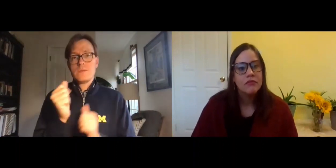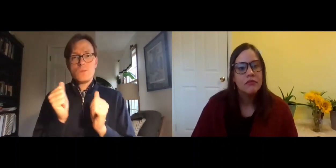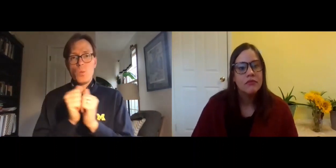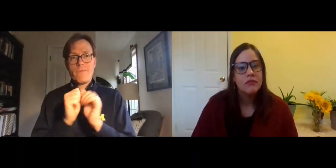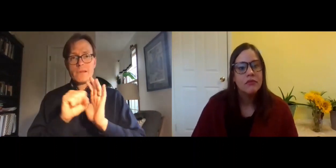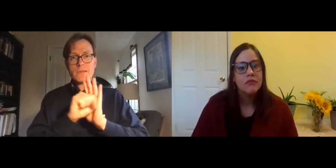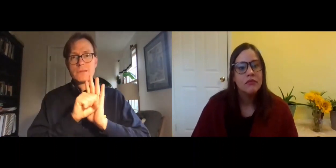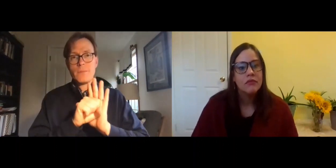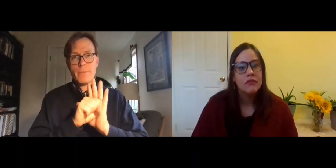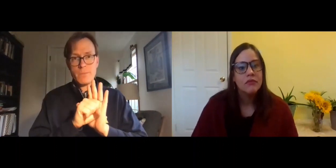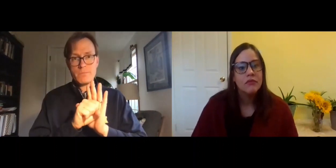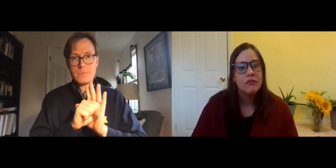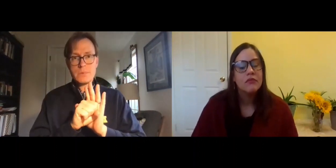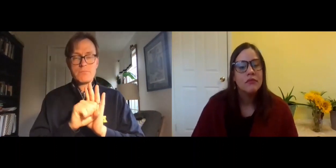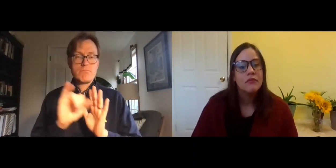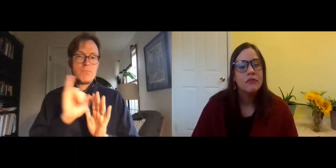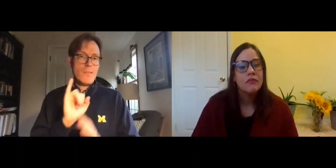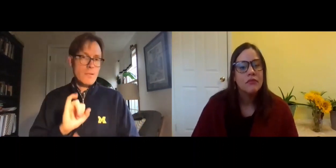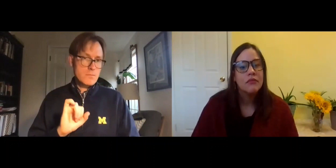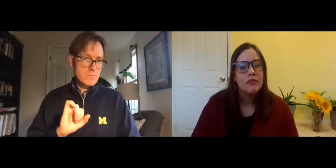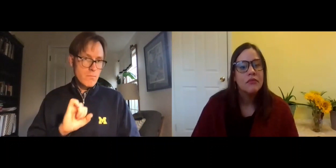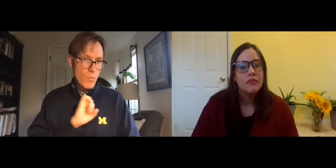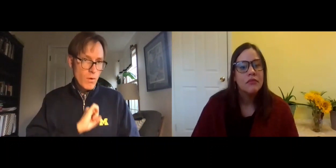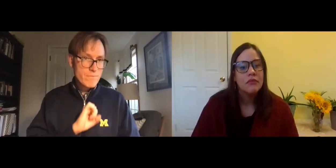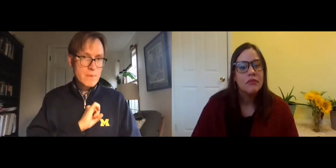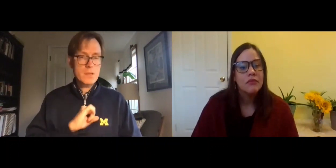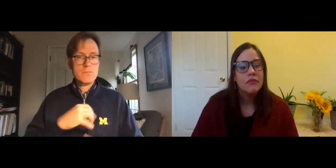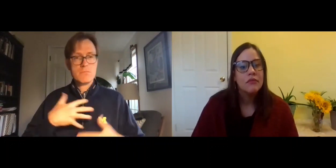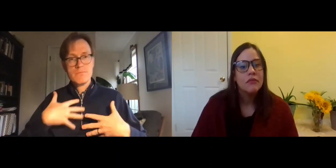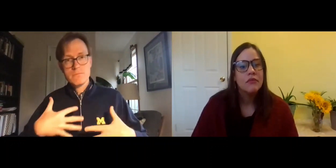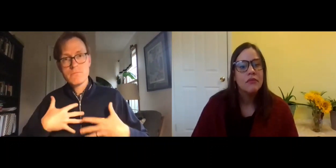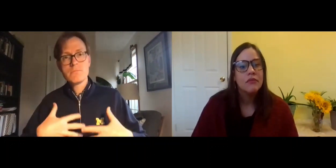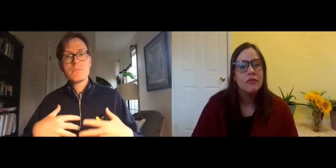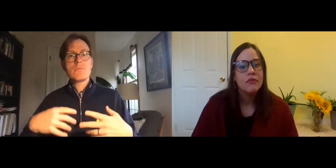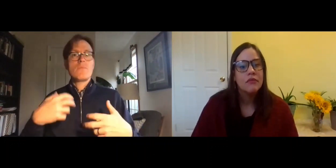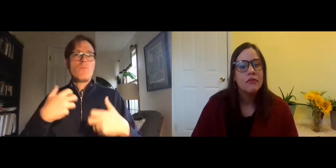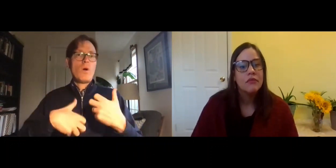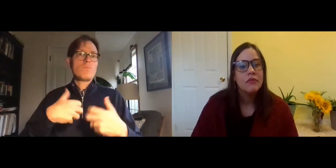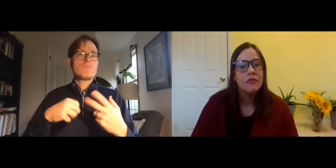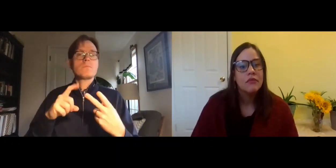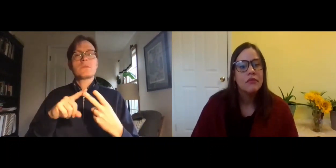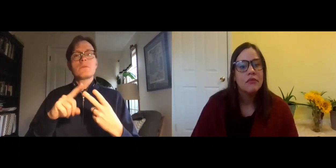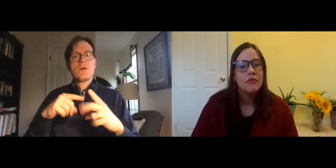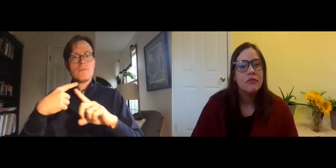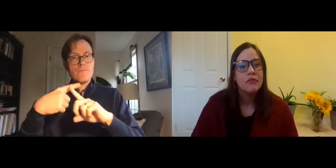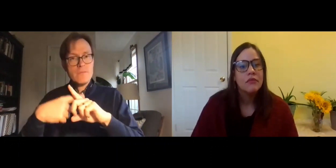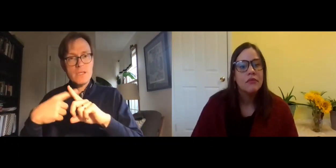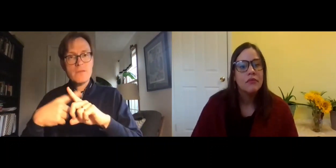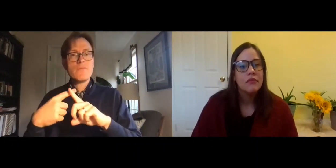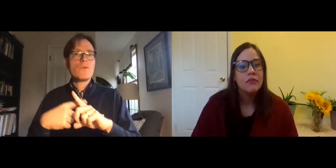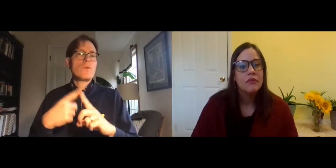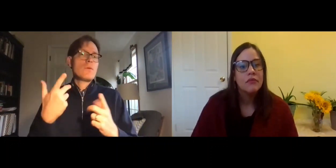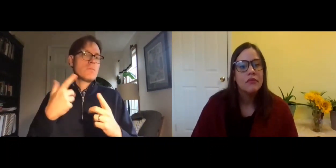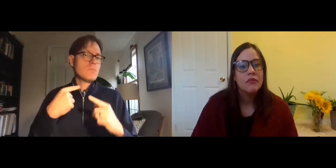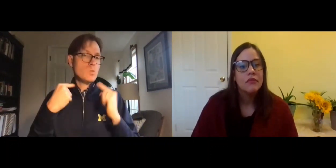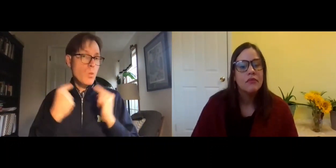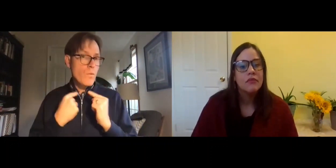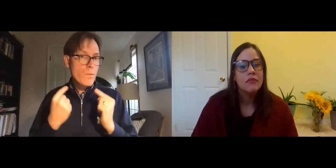COVID-19 doesn’t always present with symptoms or other symptoms aren't always present with COVID-19.